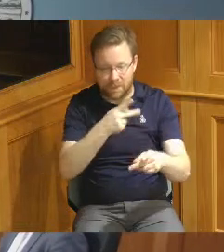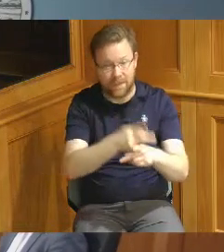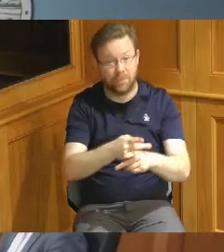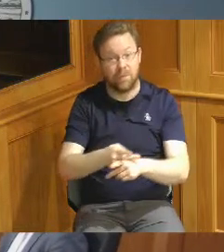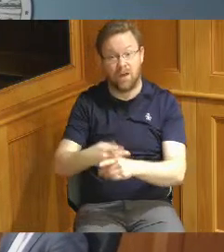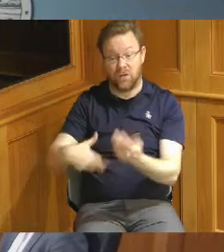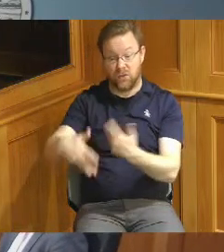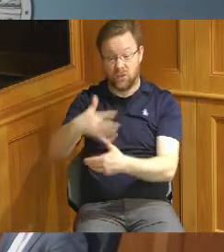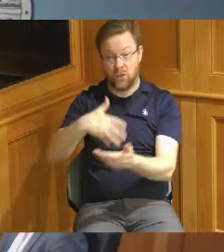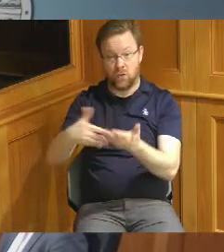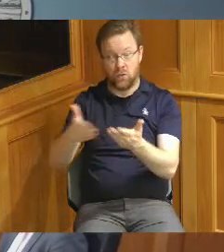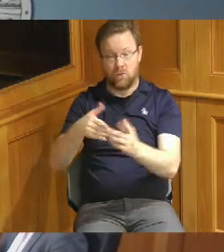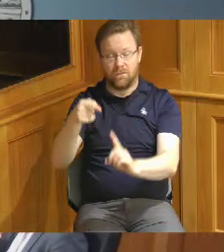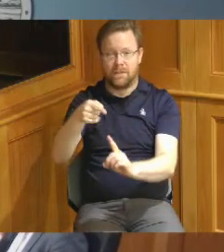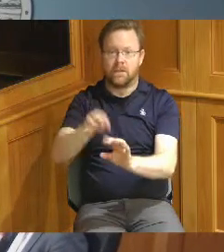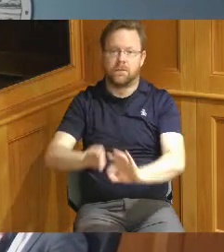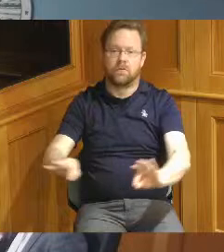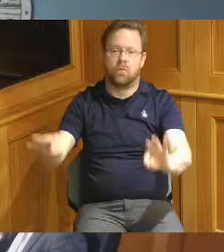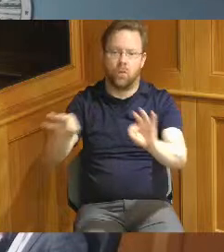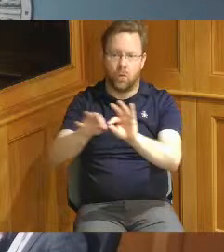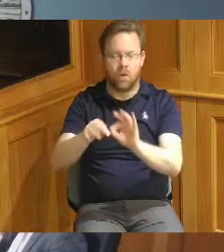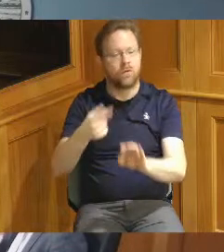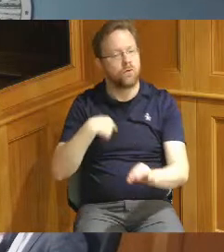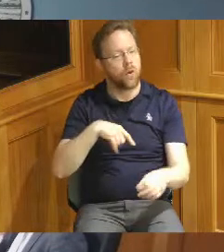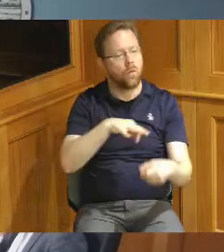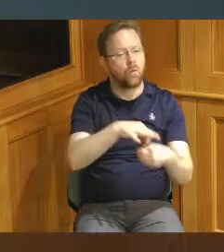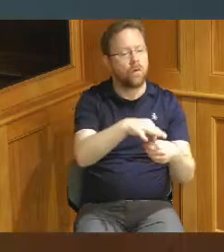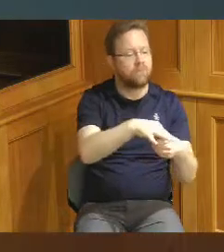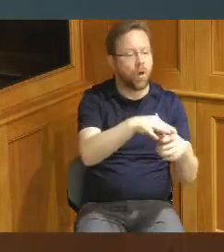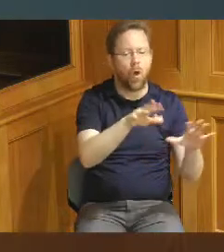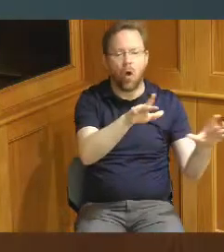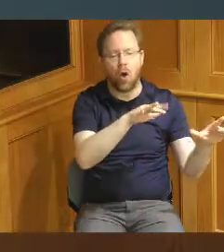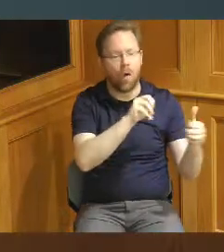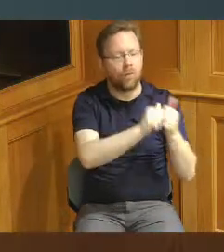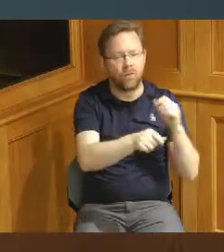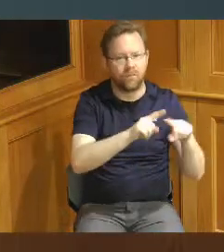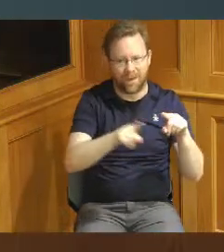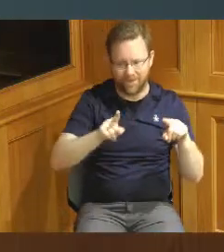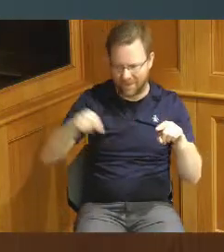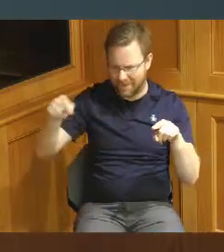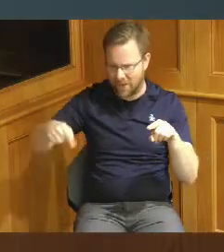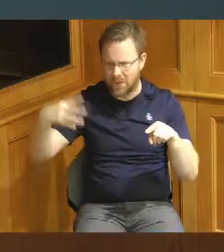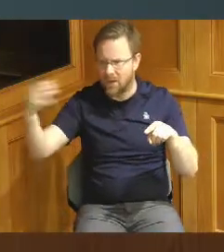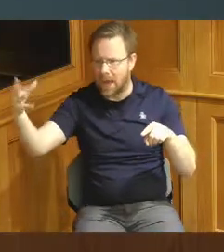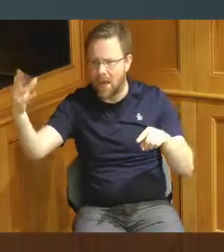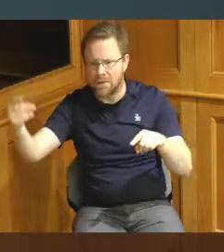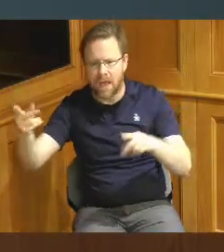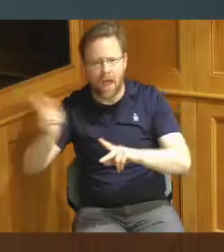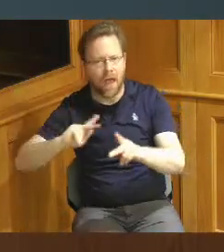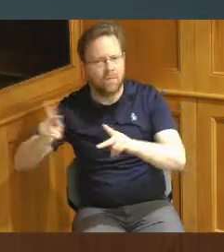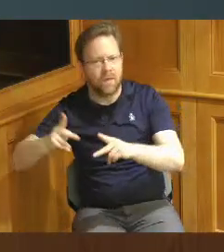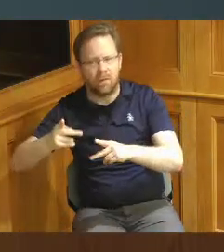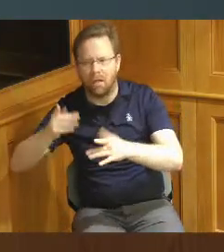on Aging which is our direct provider under the senior services Levy that implements all